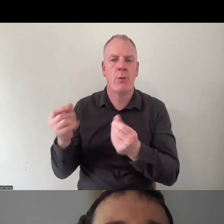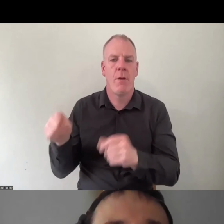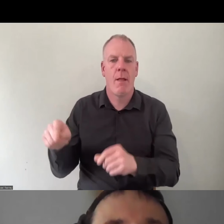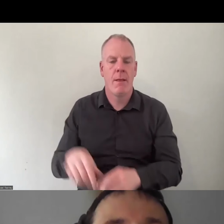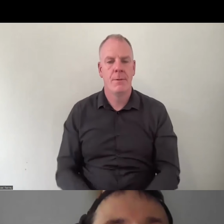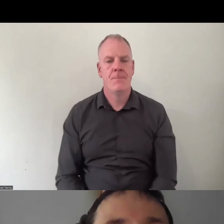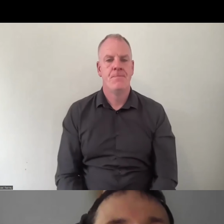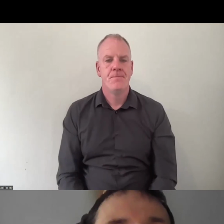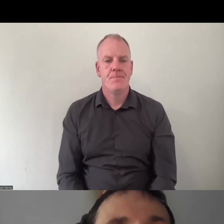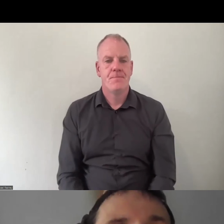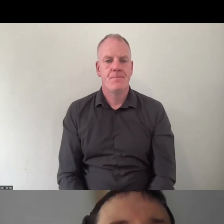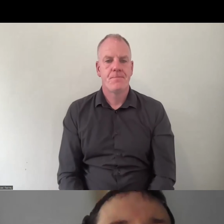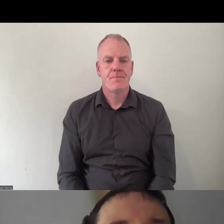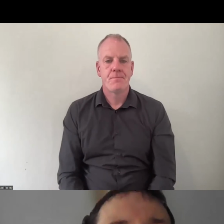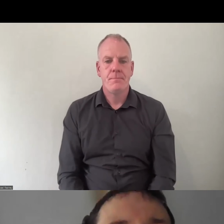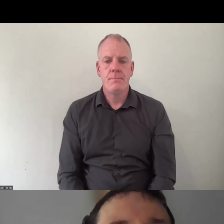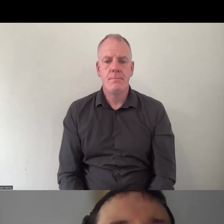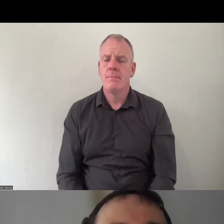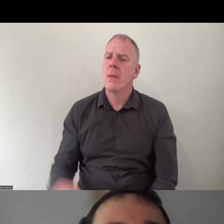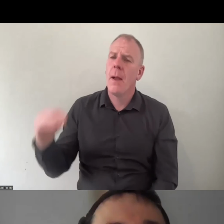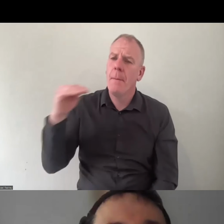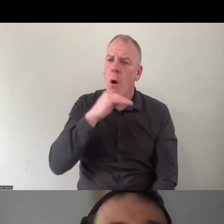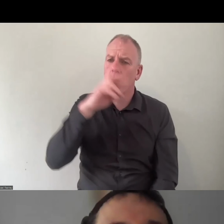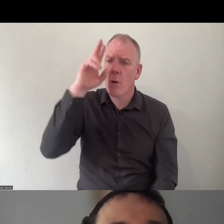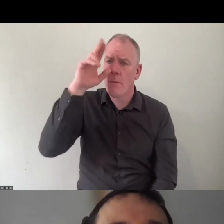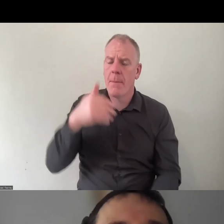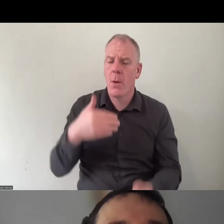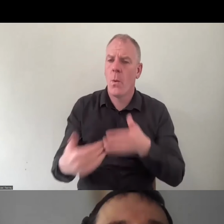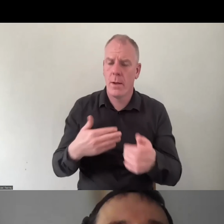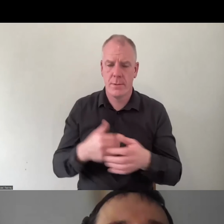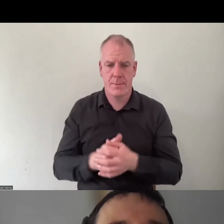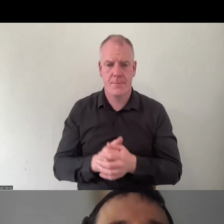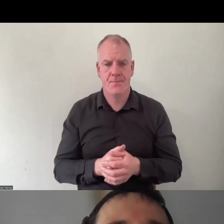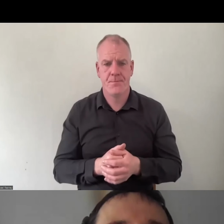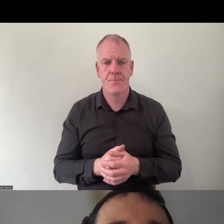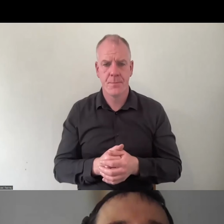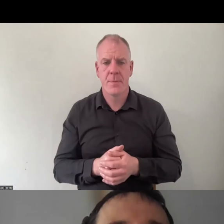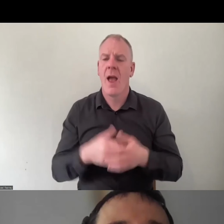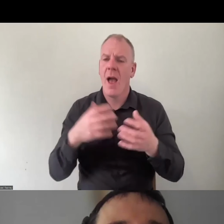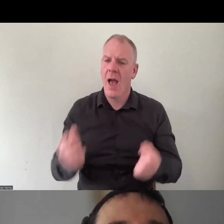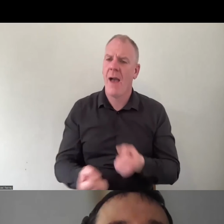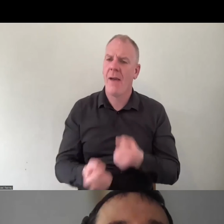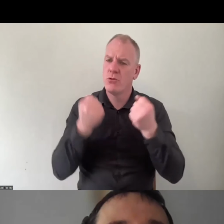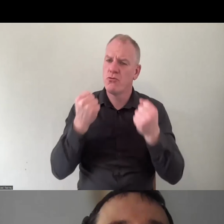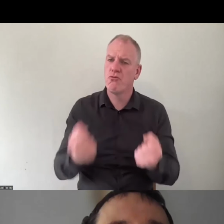What's very important, though, as part of this is that there is a good complaint and redress mechanism